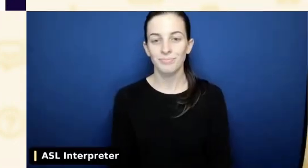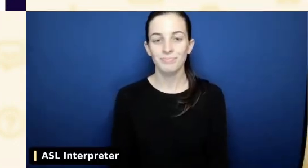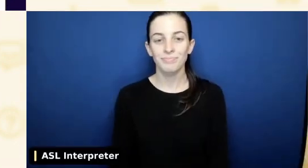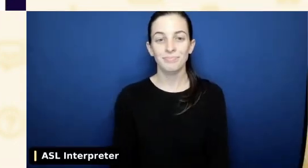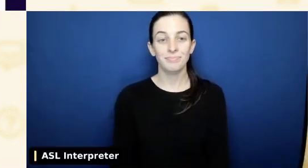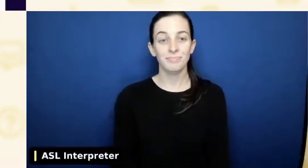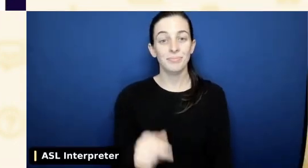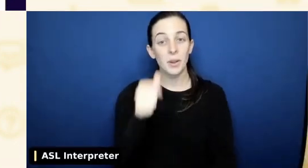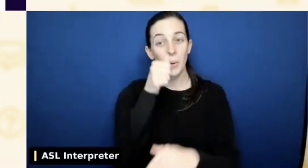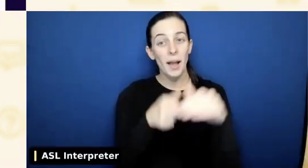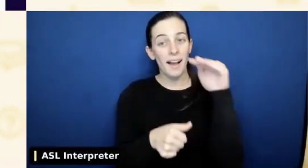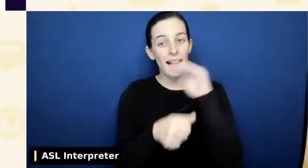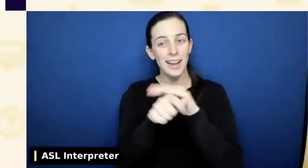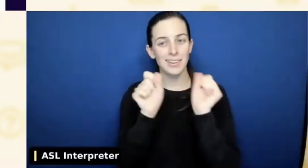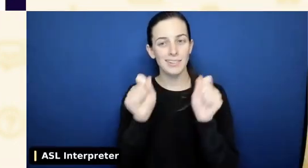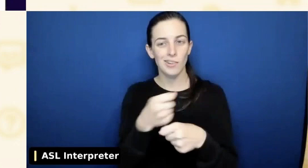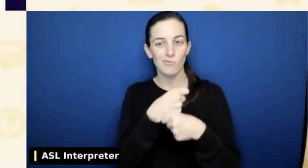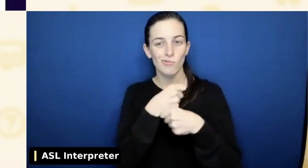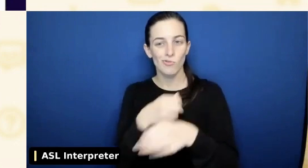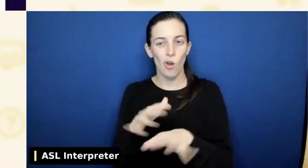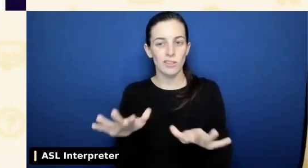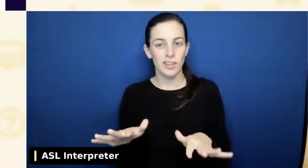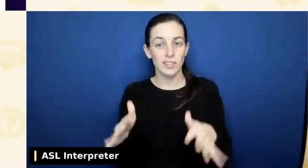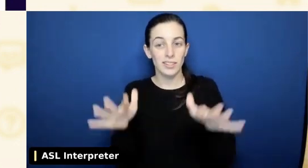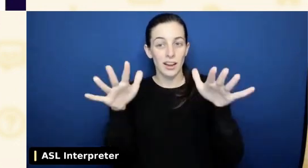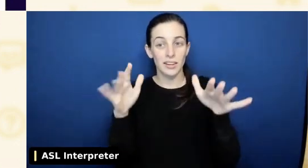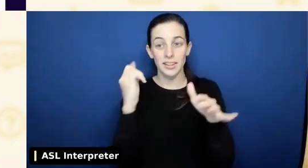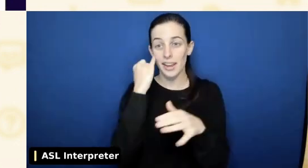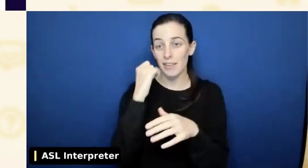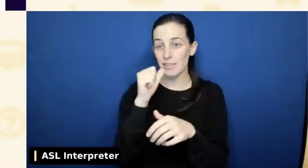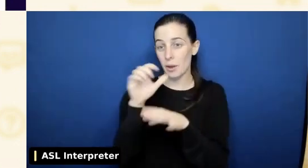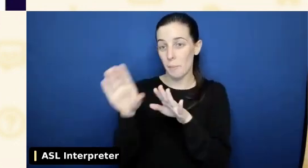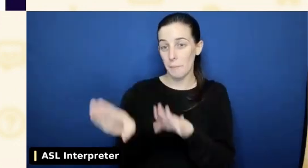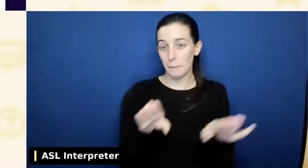If a form doesn't look or behave as expected, people may leave